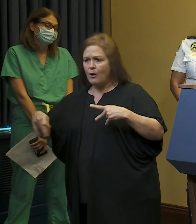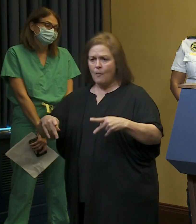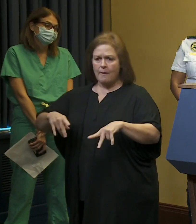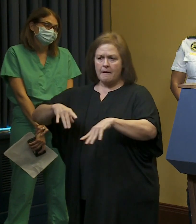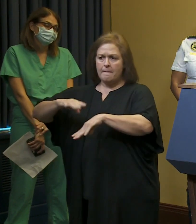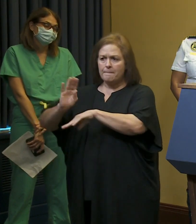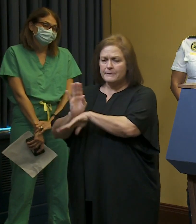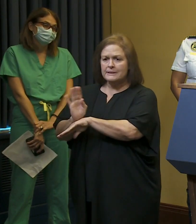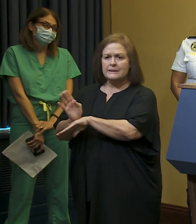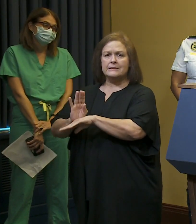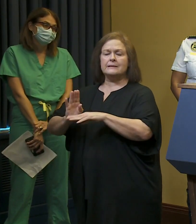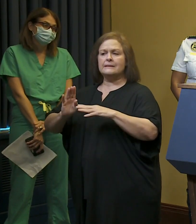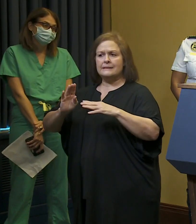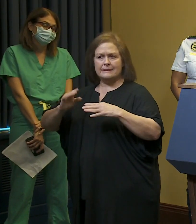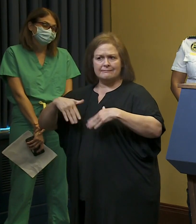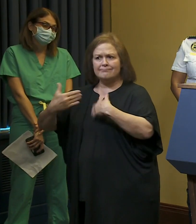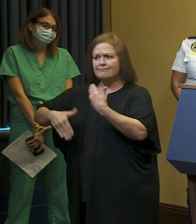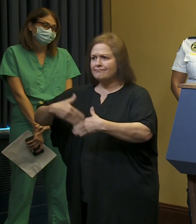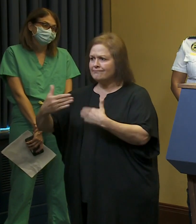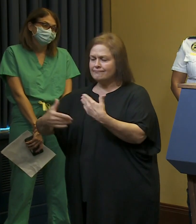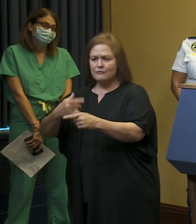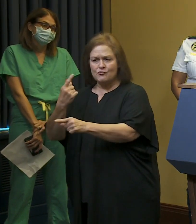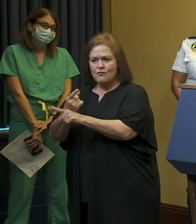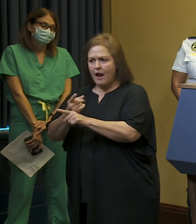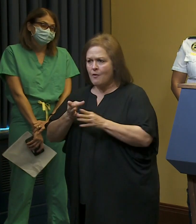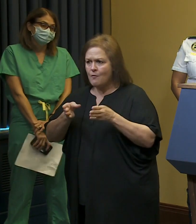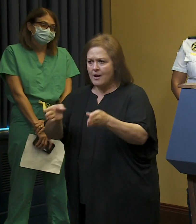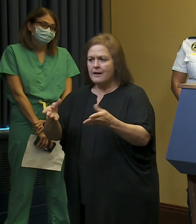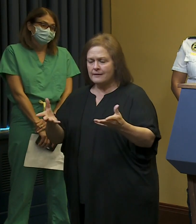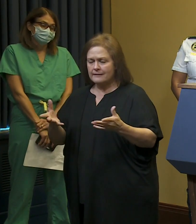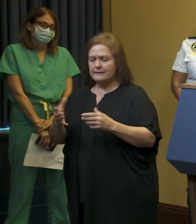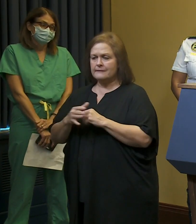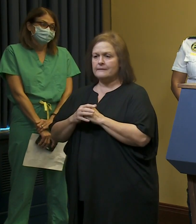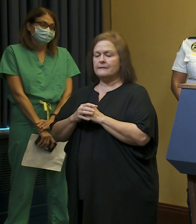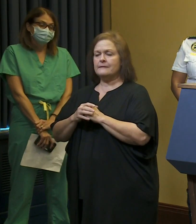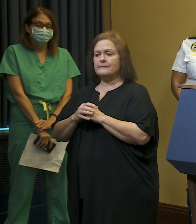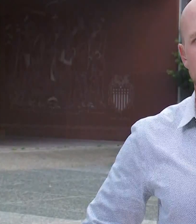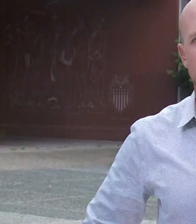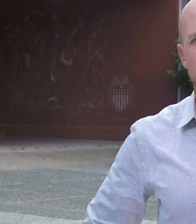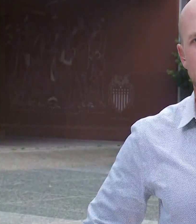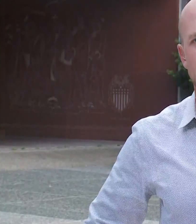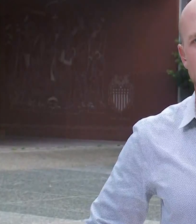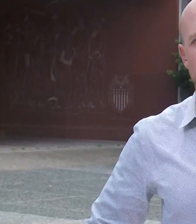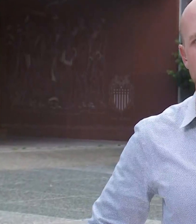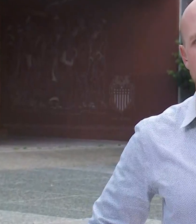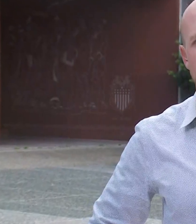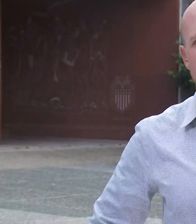TOURIST ECONOMY MOVING IN THE RIGHT DIRECTION, OUR BUSINESSES AGAIN MOVING IN THE RIGHT